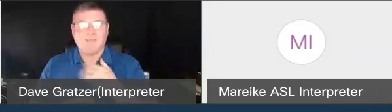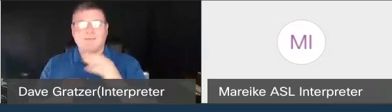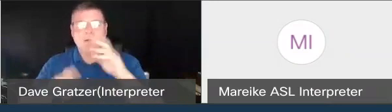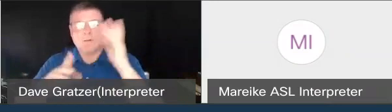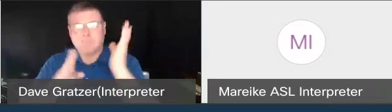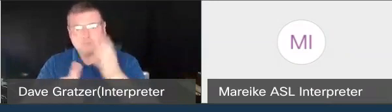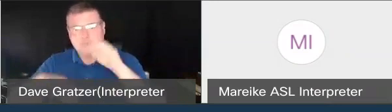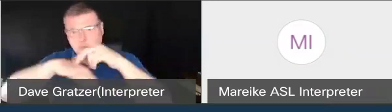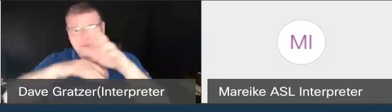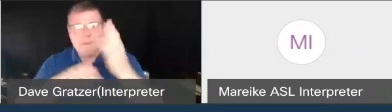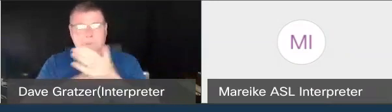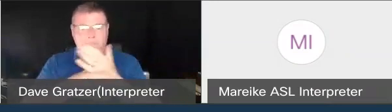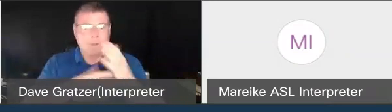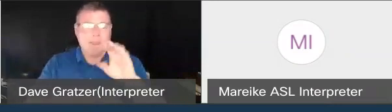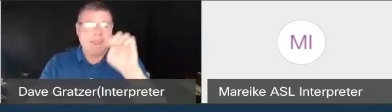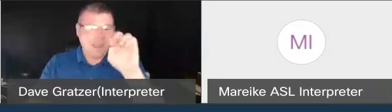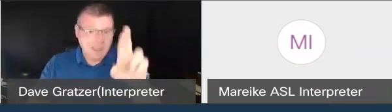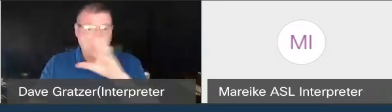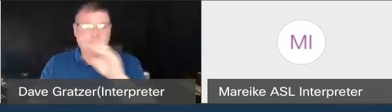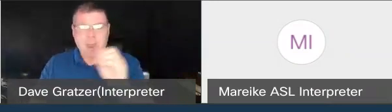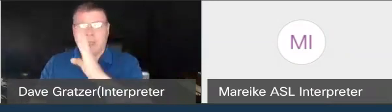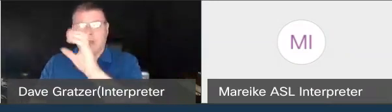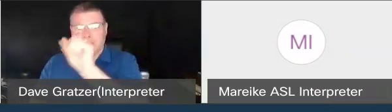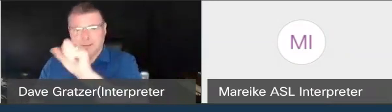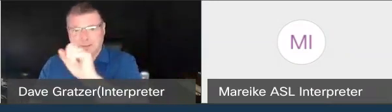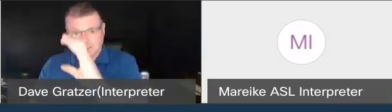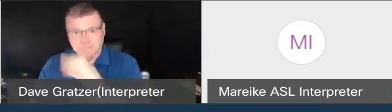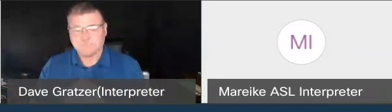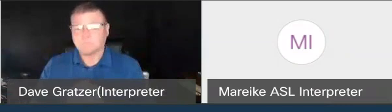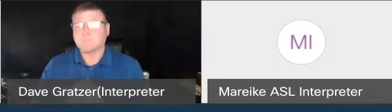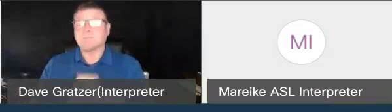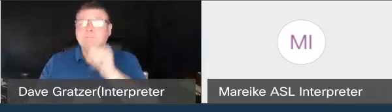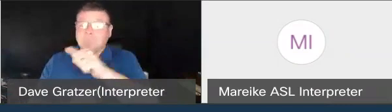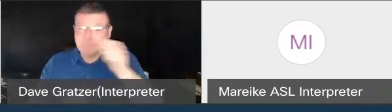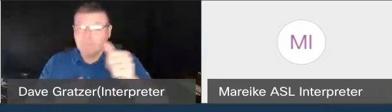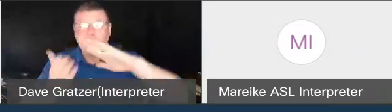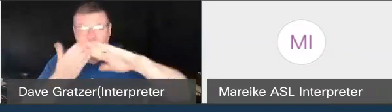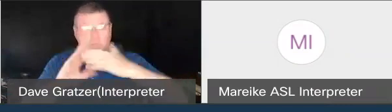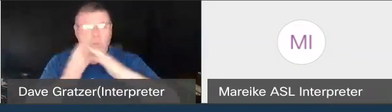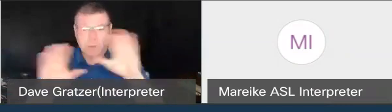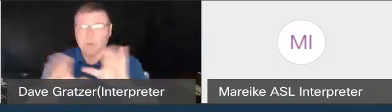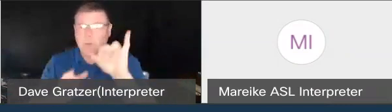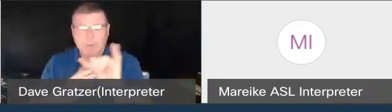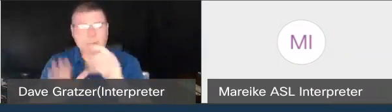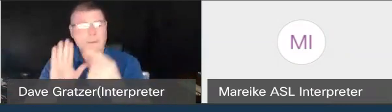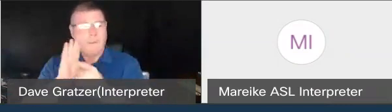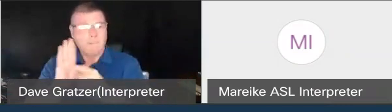between the hospital, the ER, and the sobering center. Other communities do that type of thing, and that's a model that, you know, we are looking at.